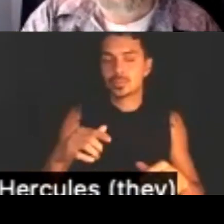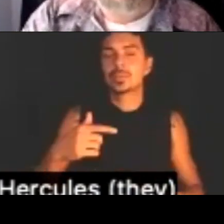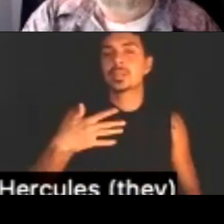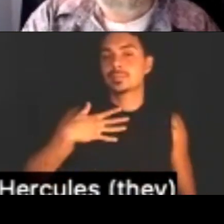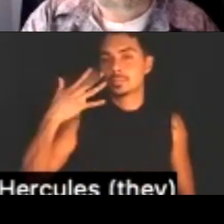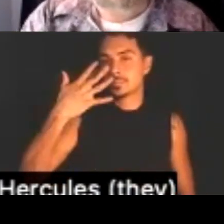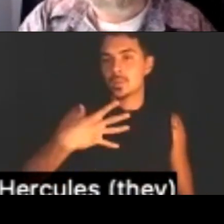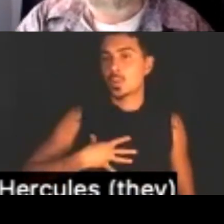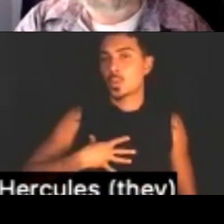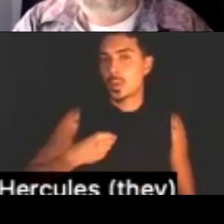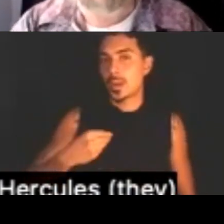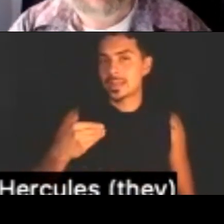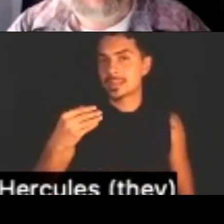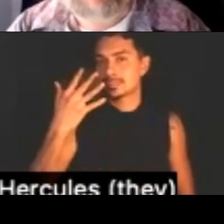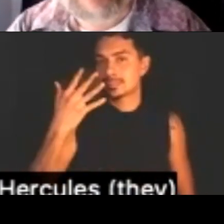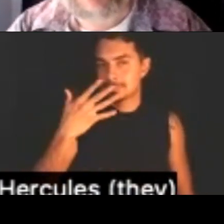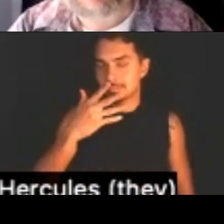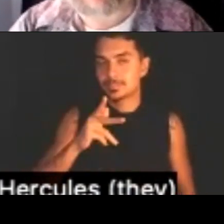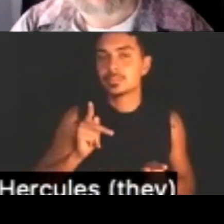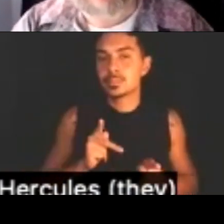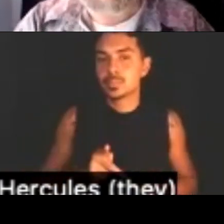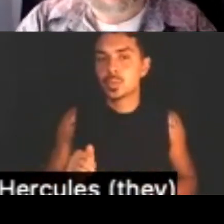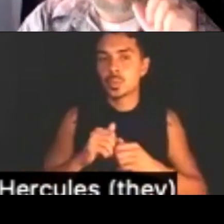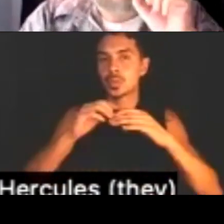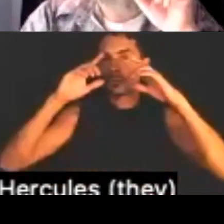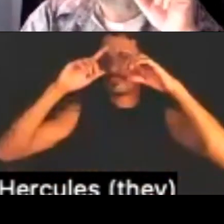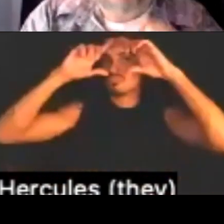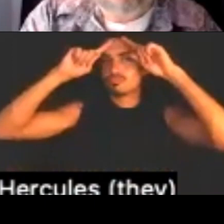with a little bit of a round face and a round body.